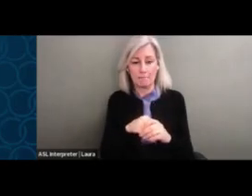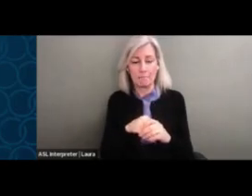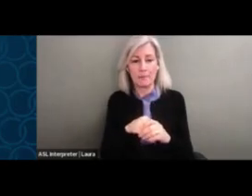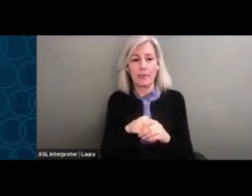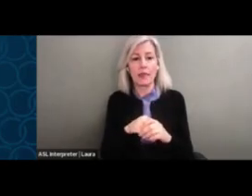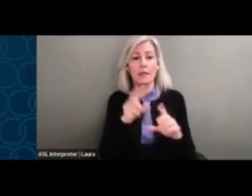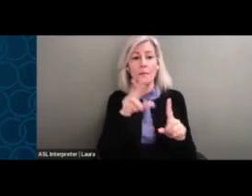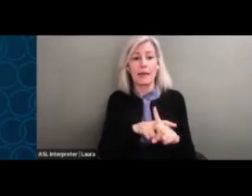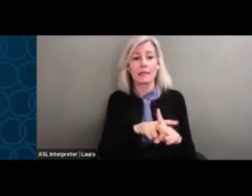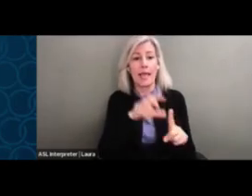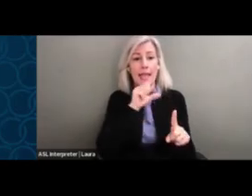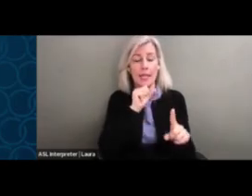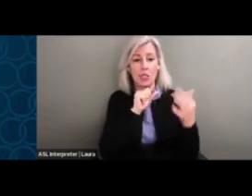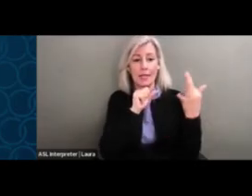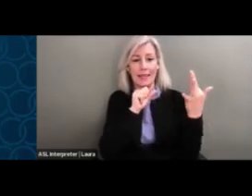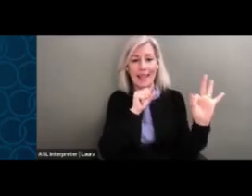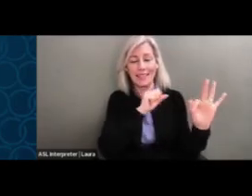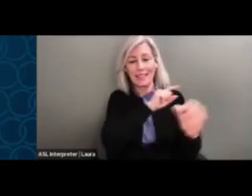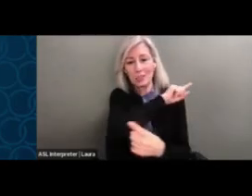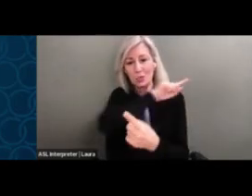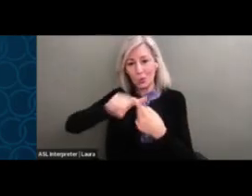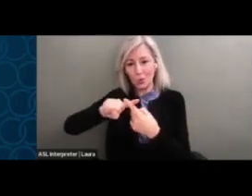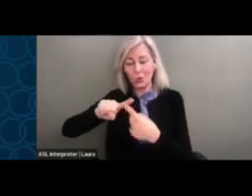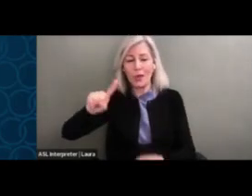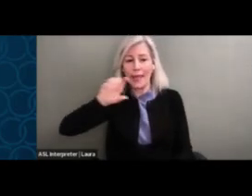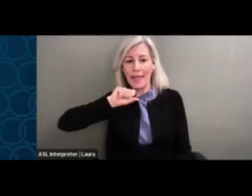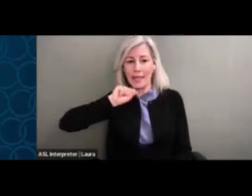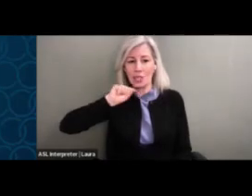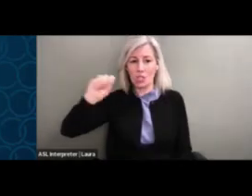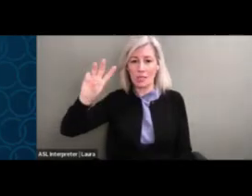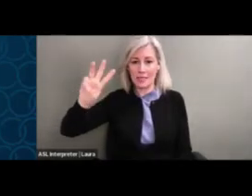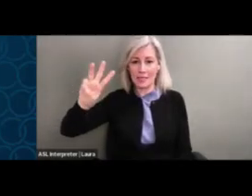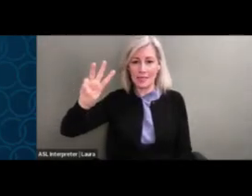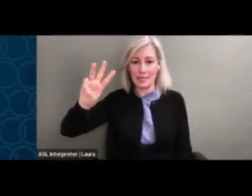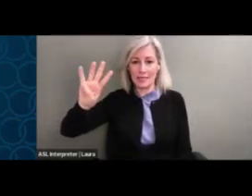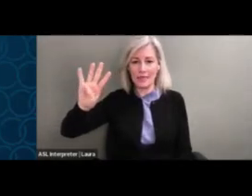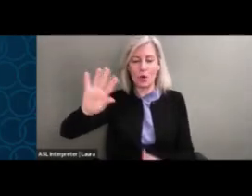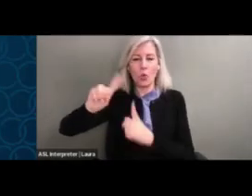around community engagement, this applies for adults age 19